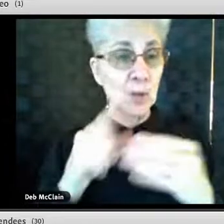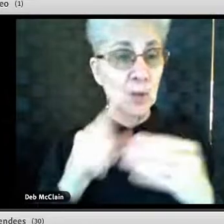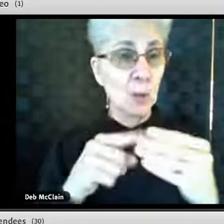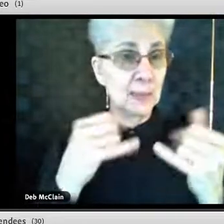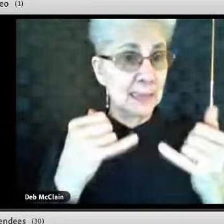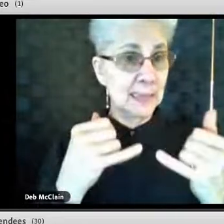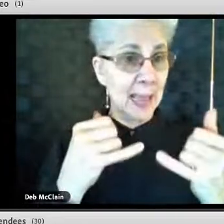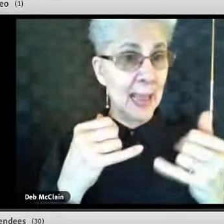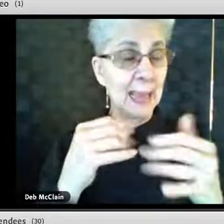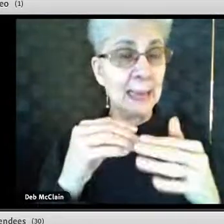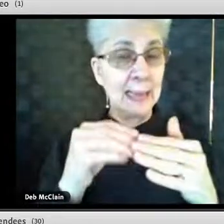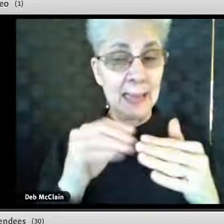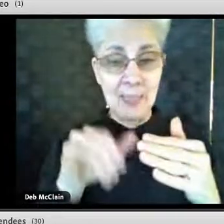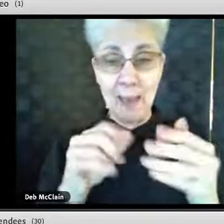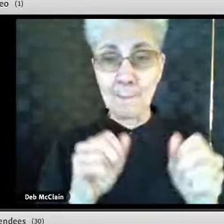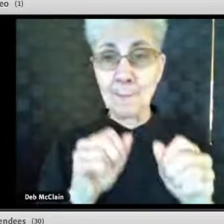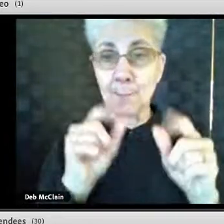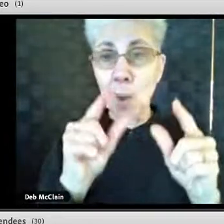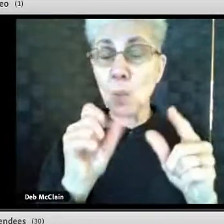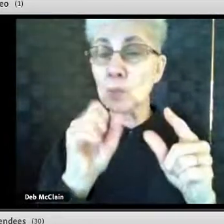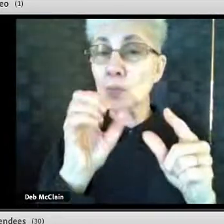we talked about today in that post,